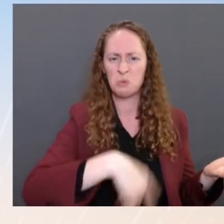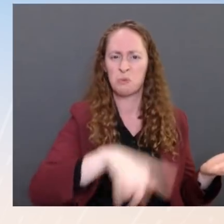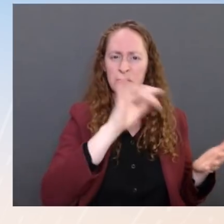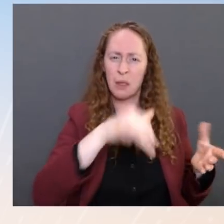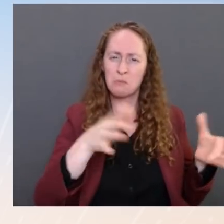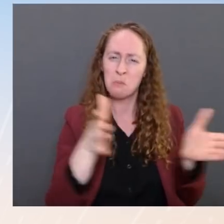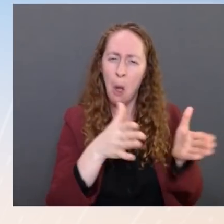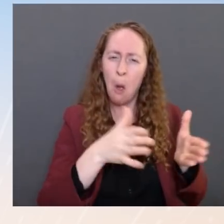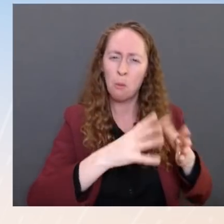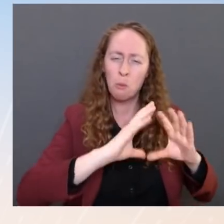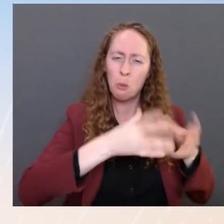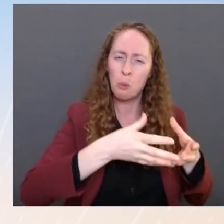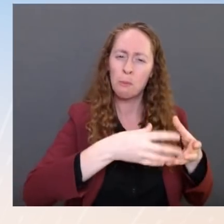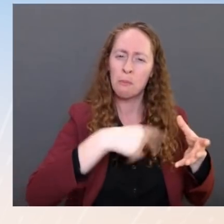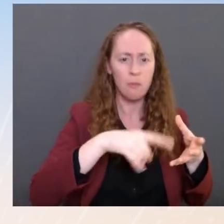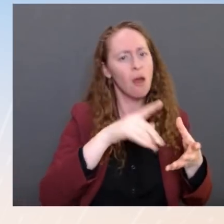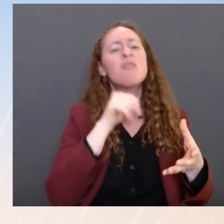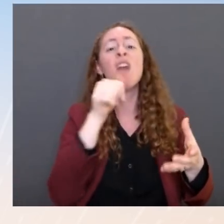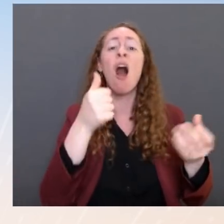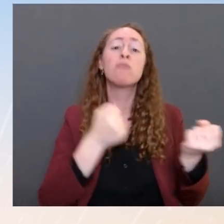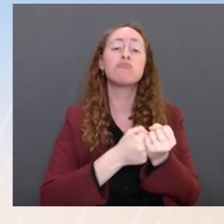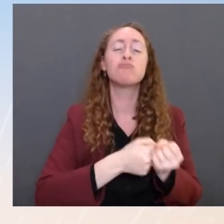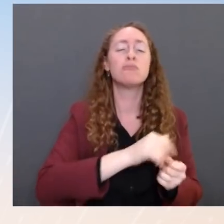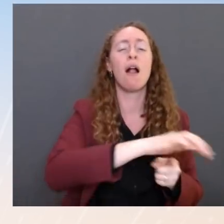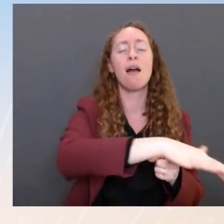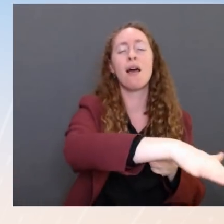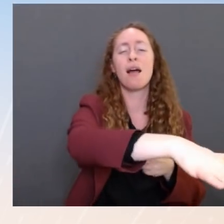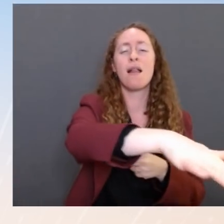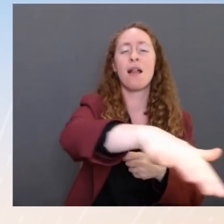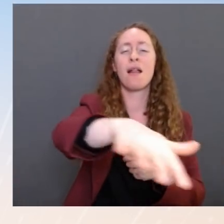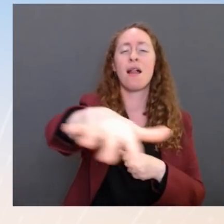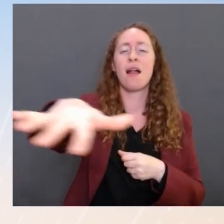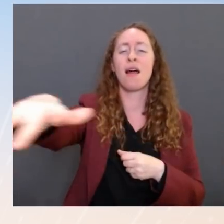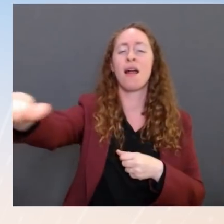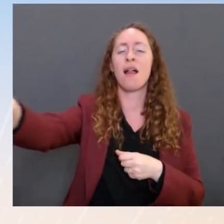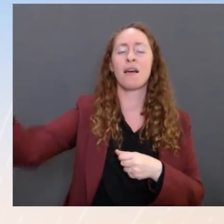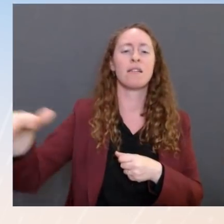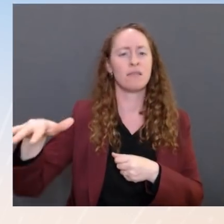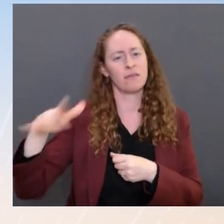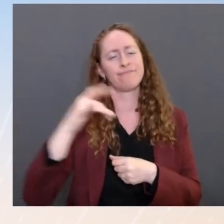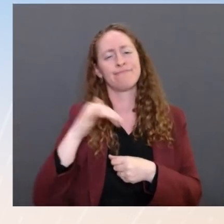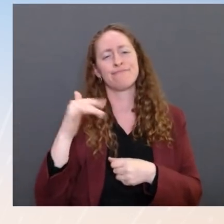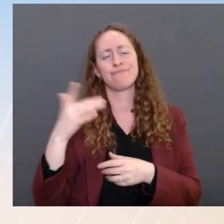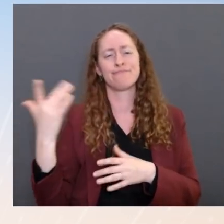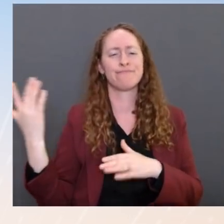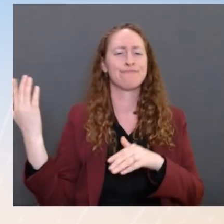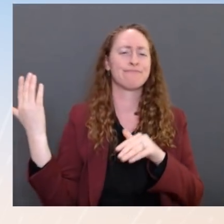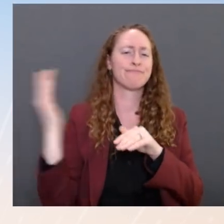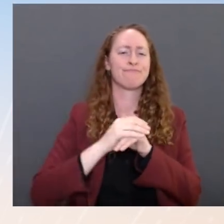or whether it is supporting efforts to overturn Roe v. Wade, something that two thirds of the American people